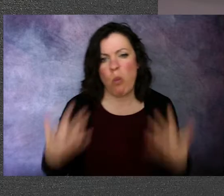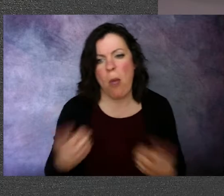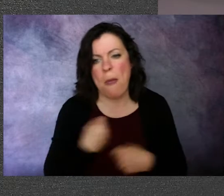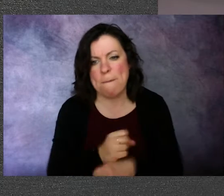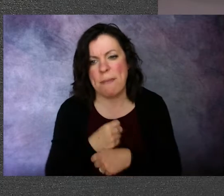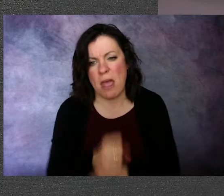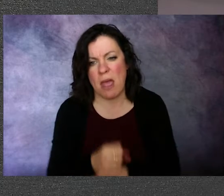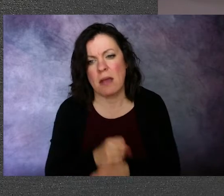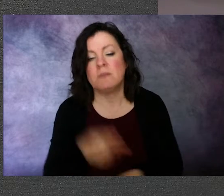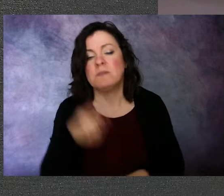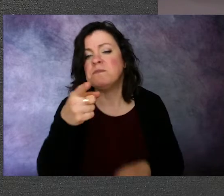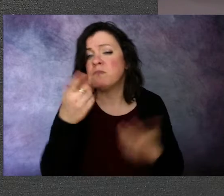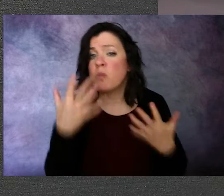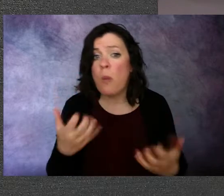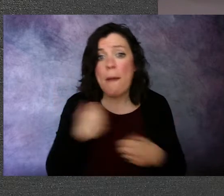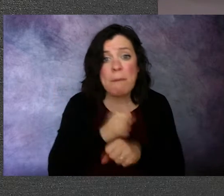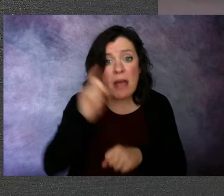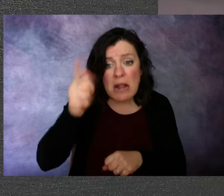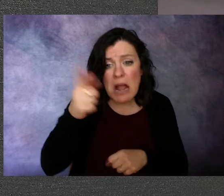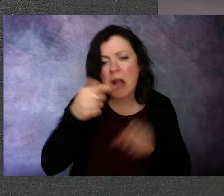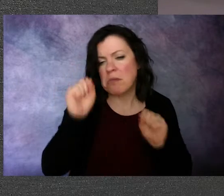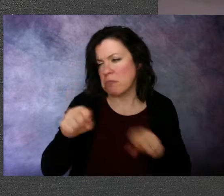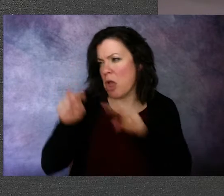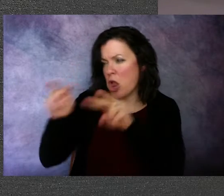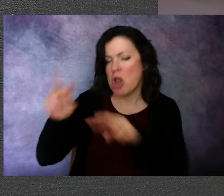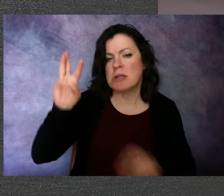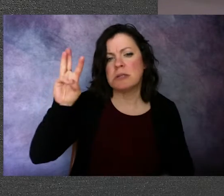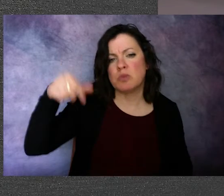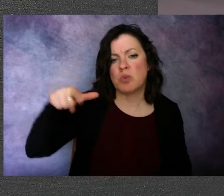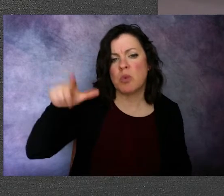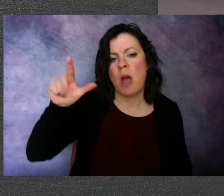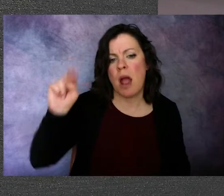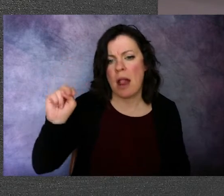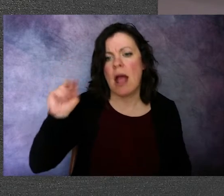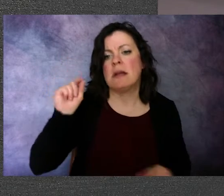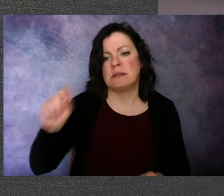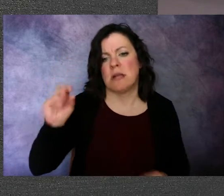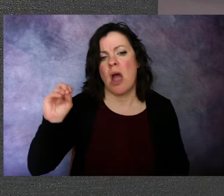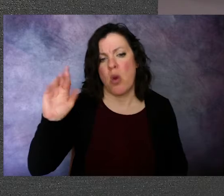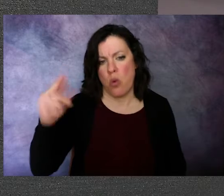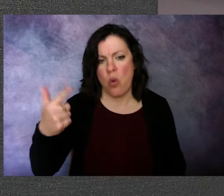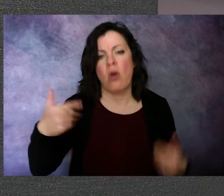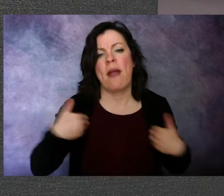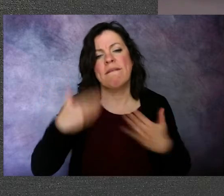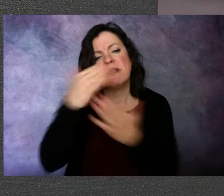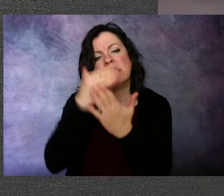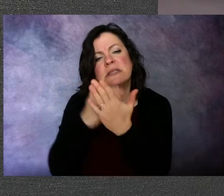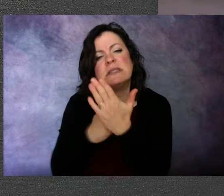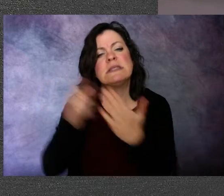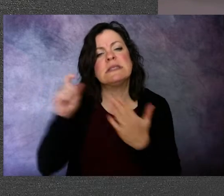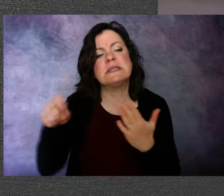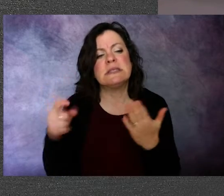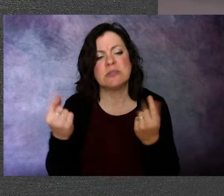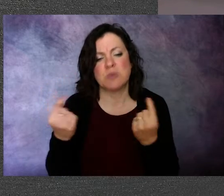You can go to wqlnpbs.org and find this lesson online. So some of the things we're gonna need